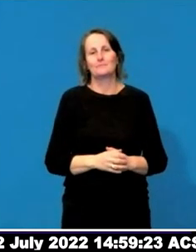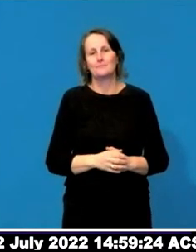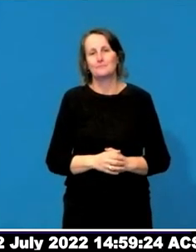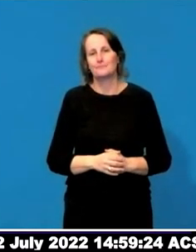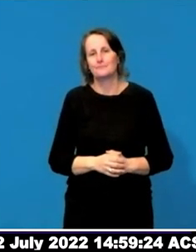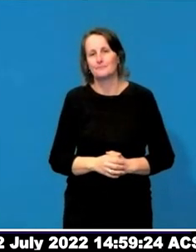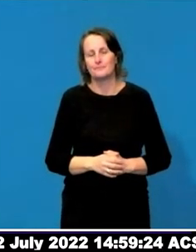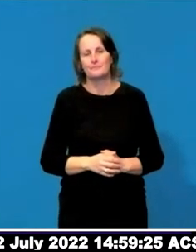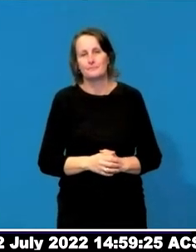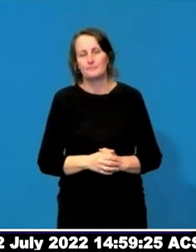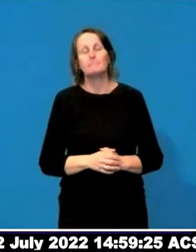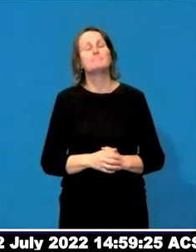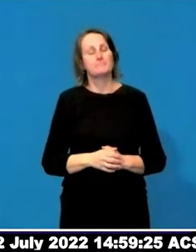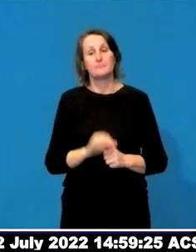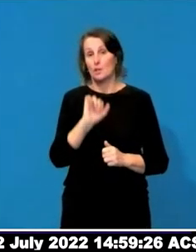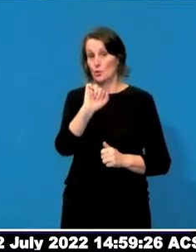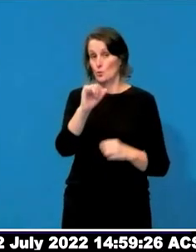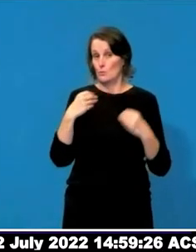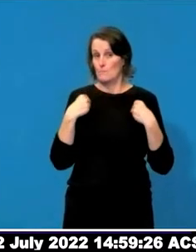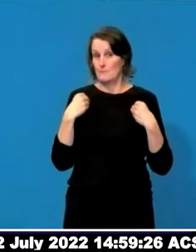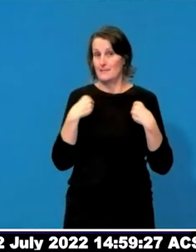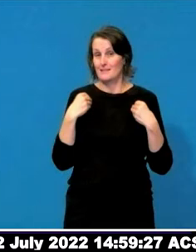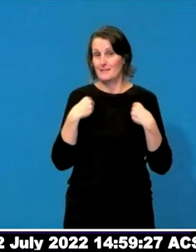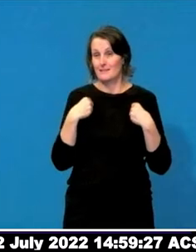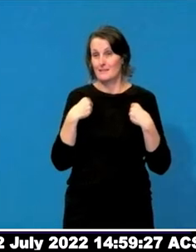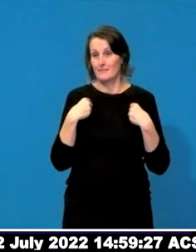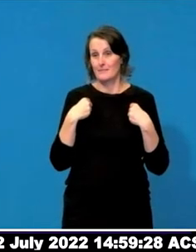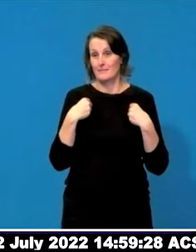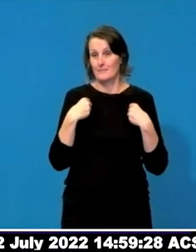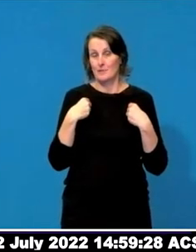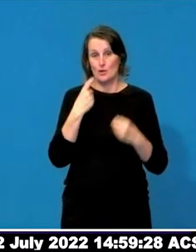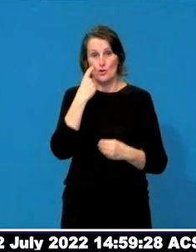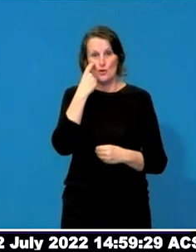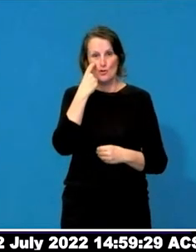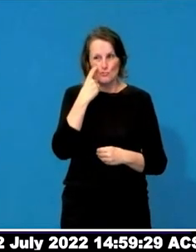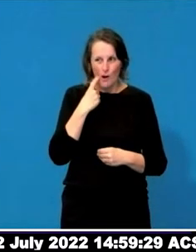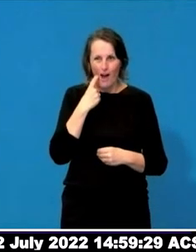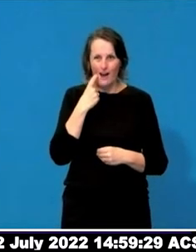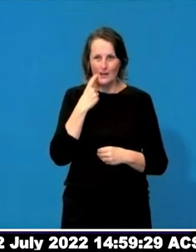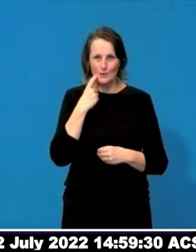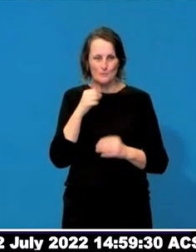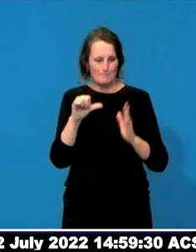How does your business try and make it cost effective to travel such large distances?